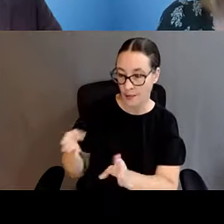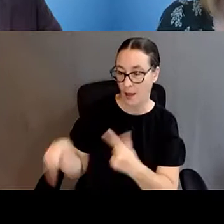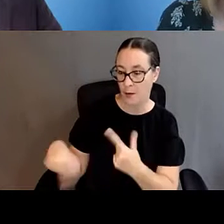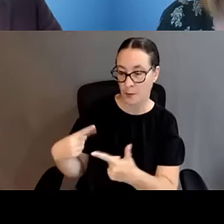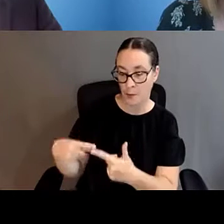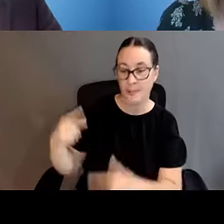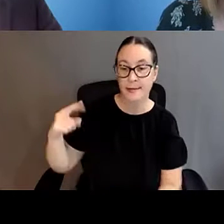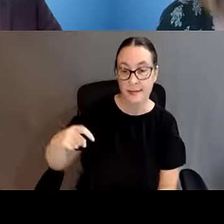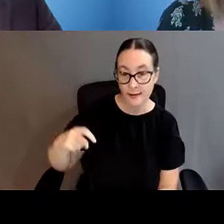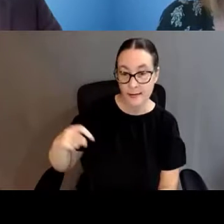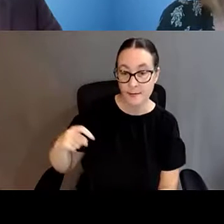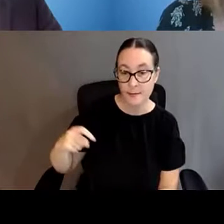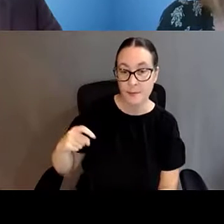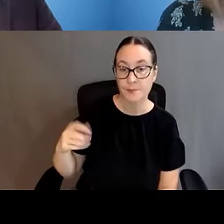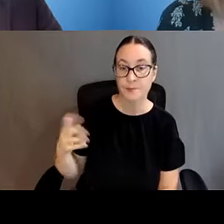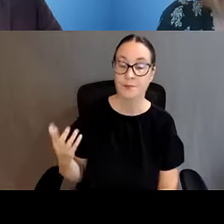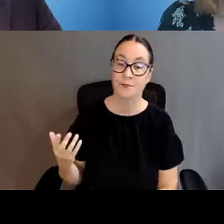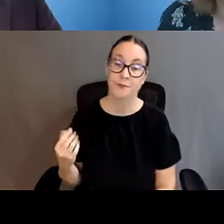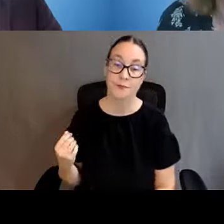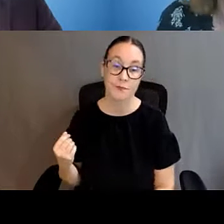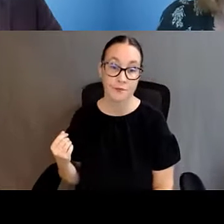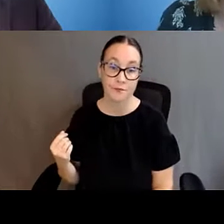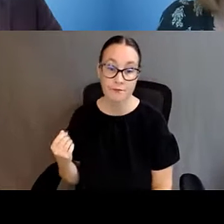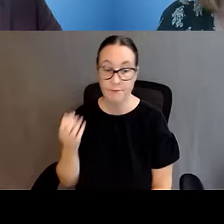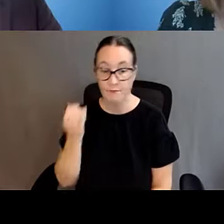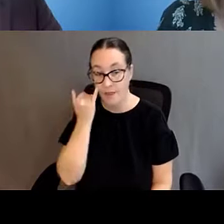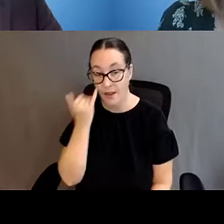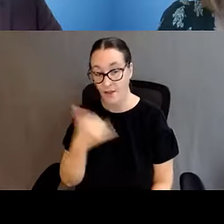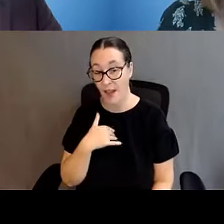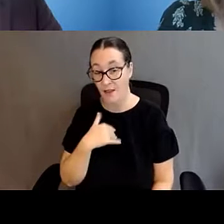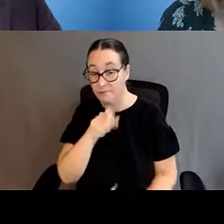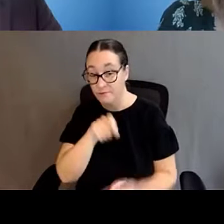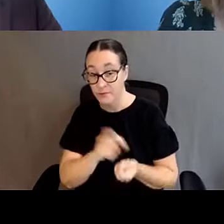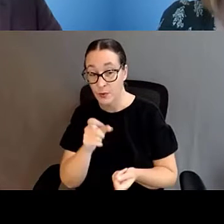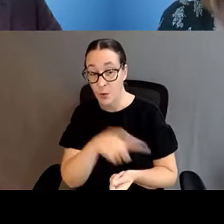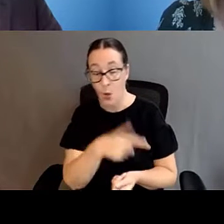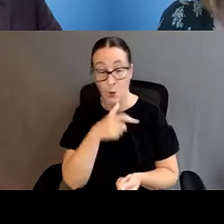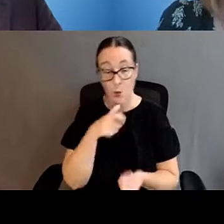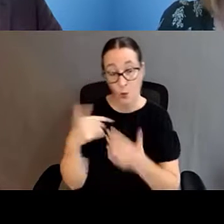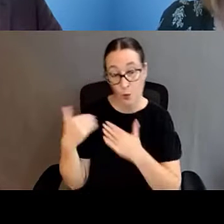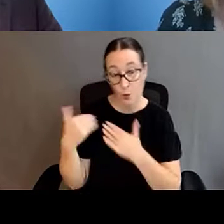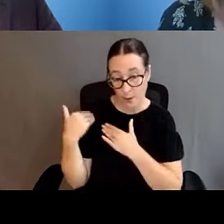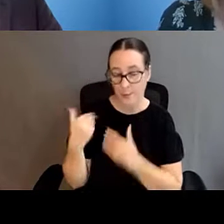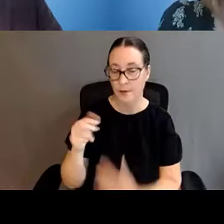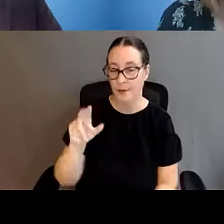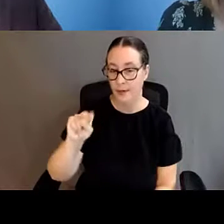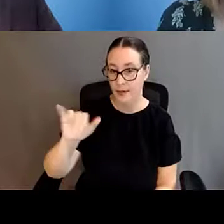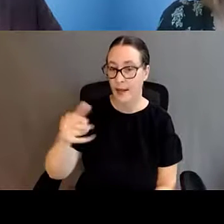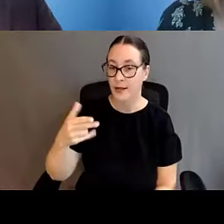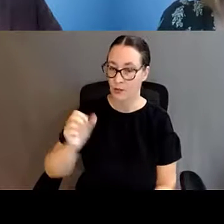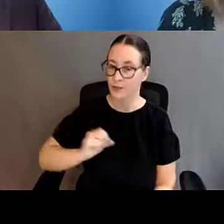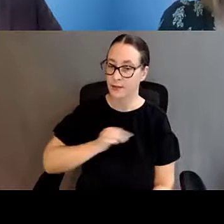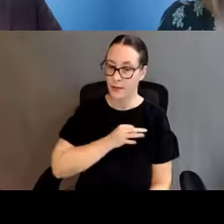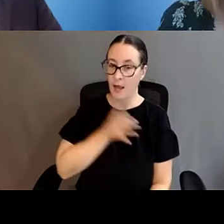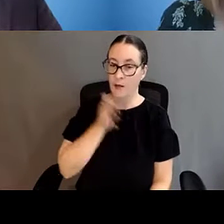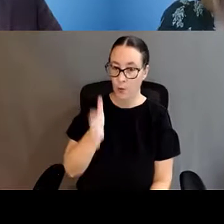And if there's a question of who's responsible for that, NIH will certainly monitor your compliance,